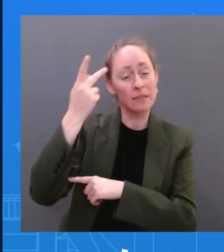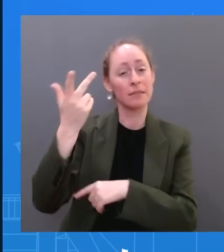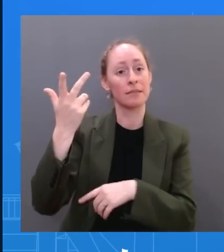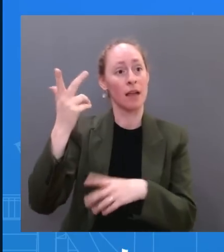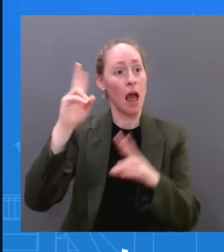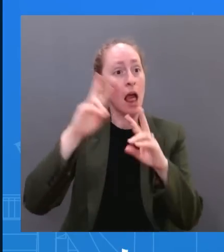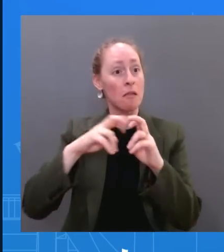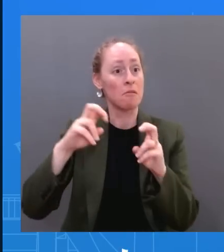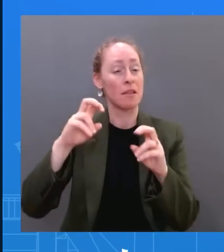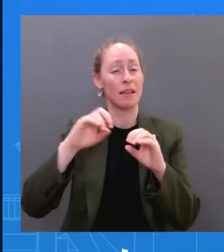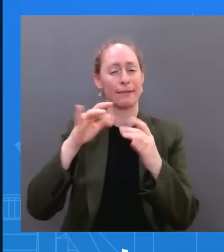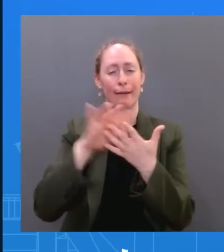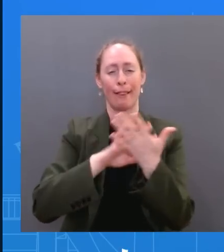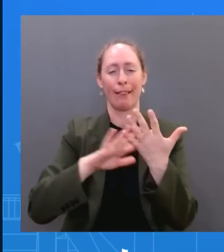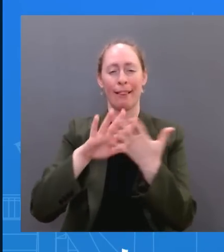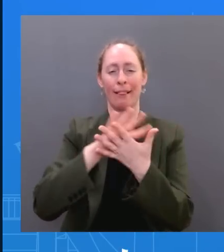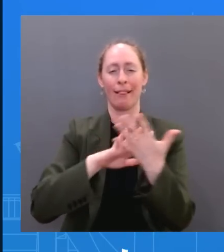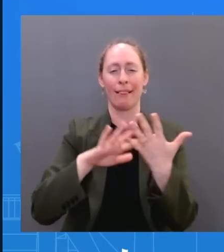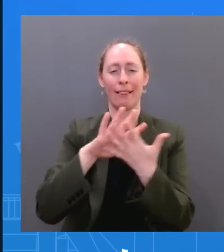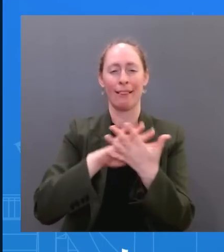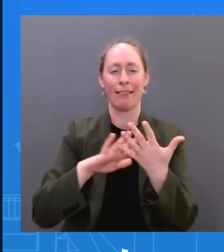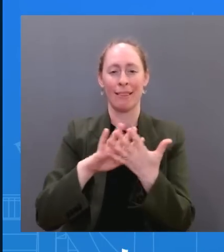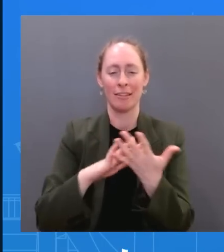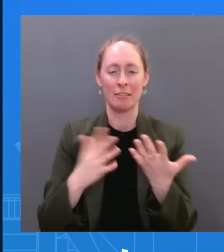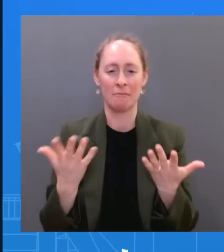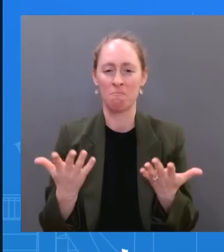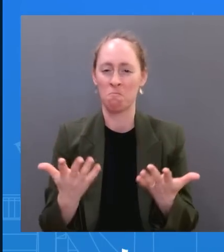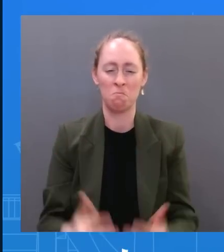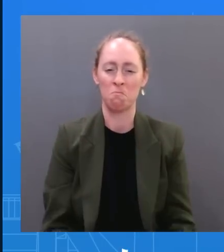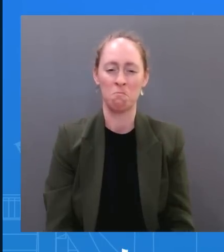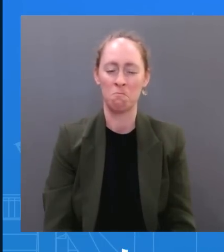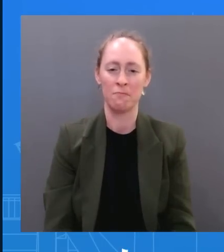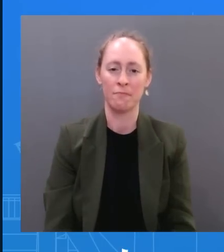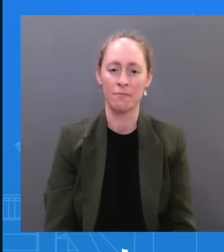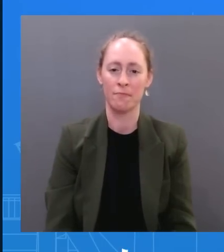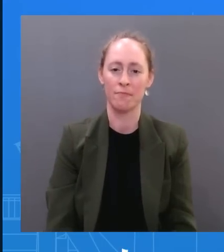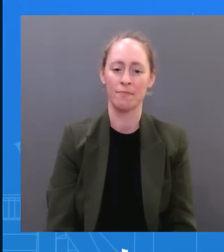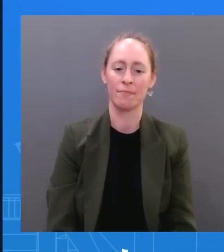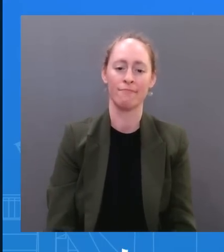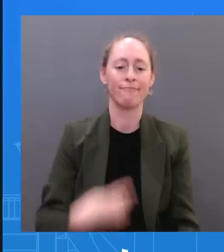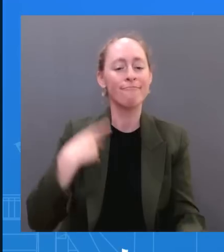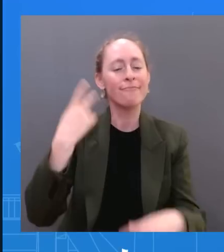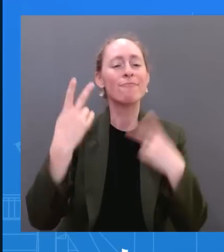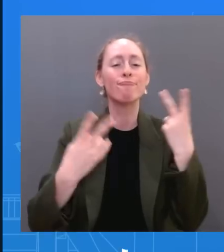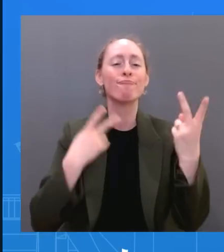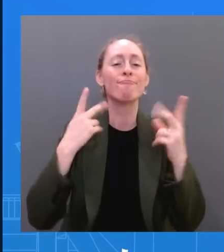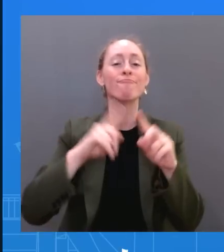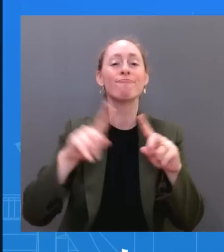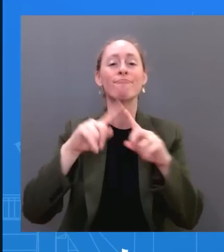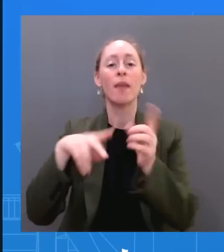you know, there's going to be many polls. They're going to go up or they're going to go down. This is not the thing that we are solely focused on.